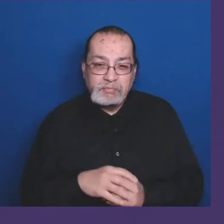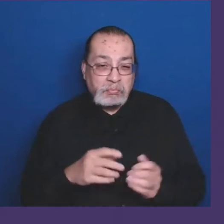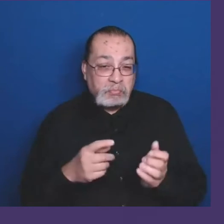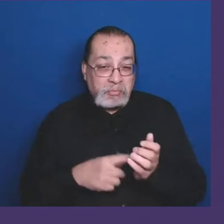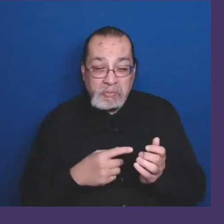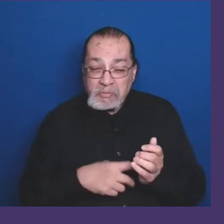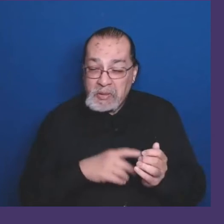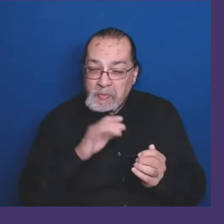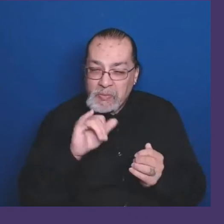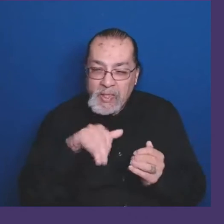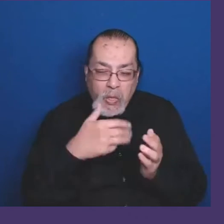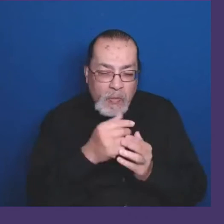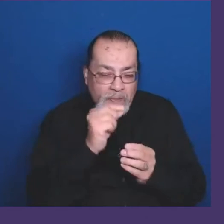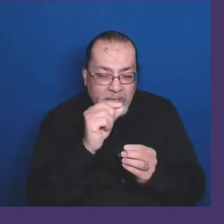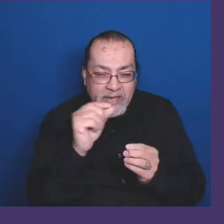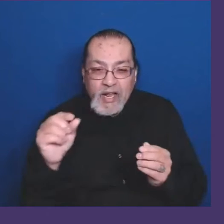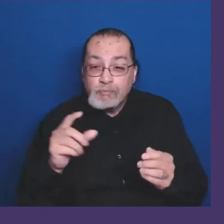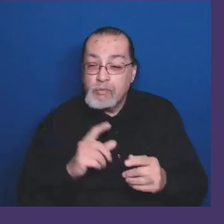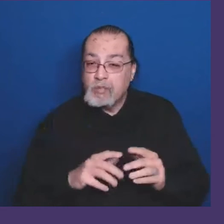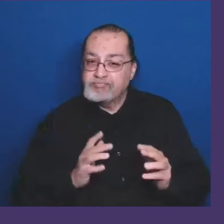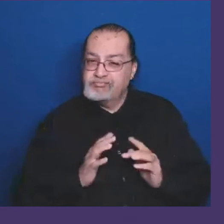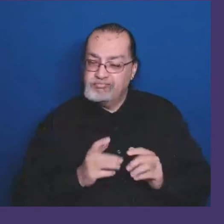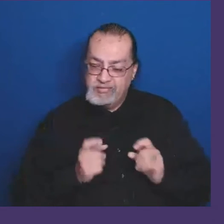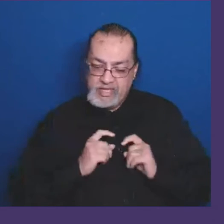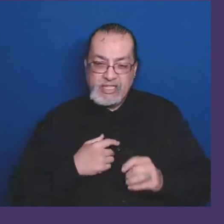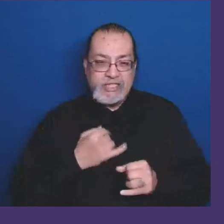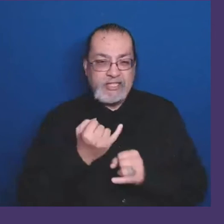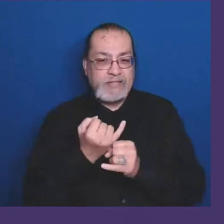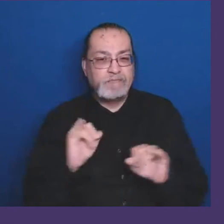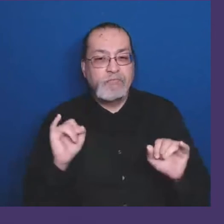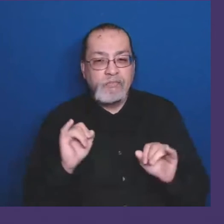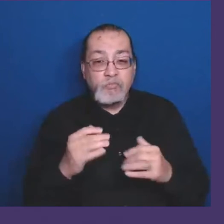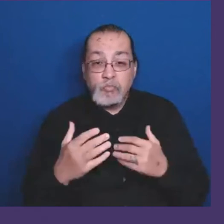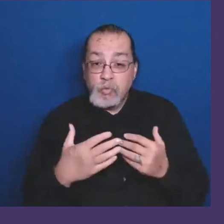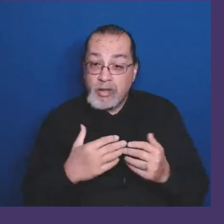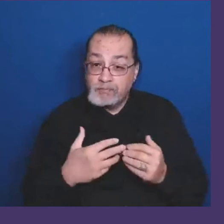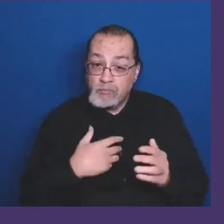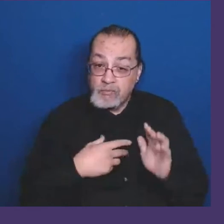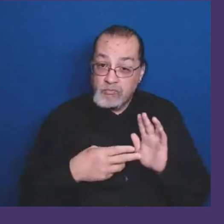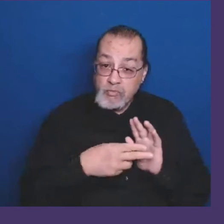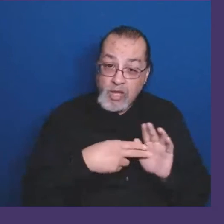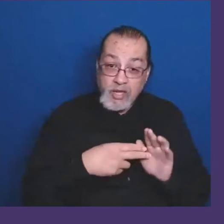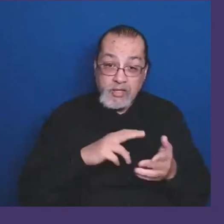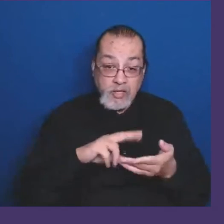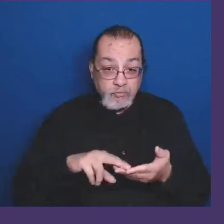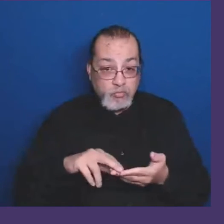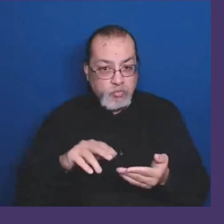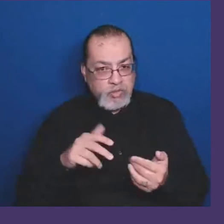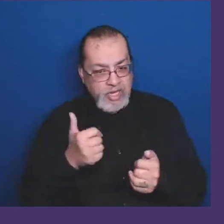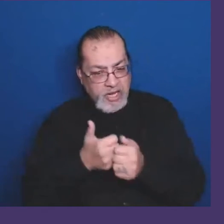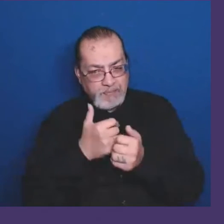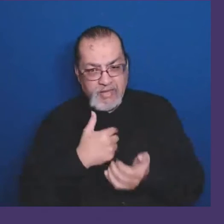stuff, or the talking coffee machine, or even the human assistance we have all around the building.